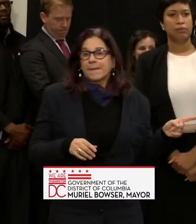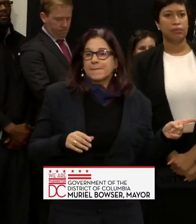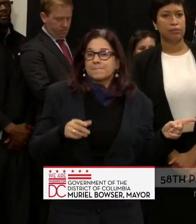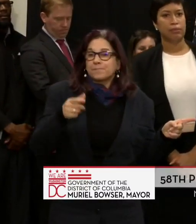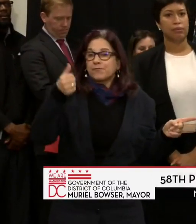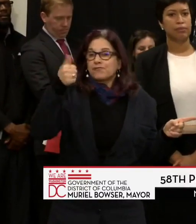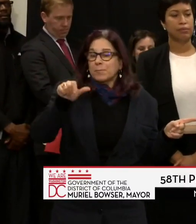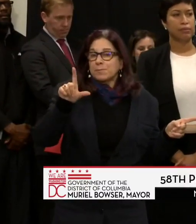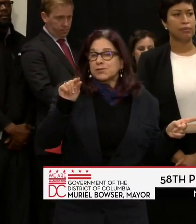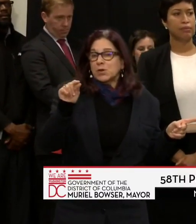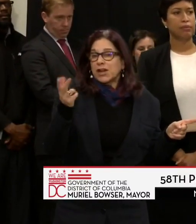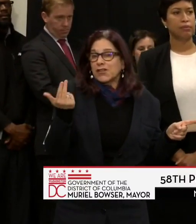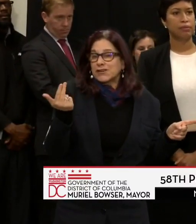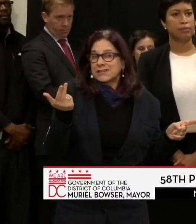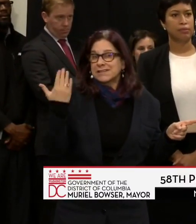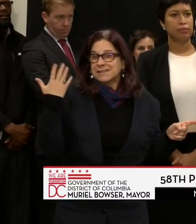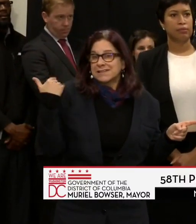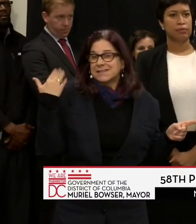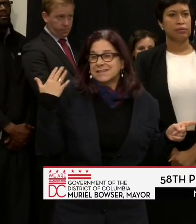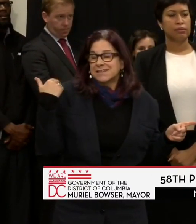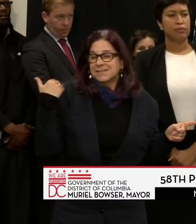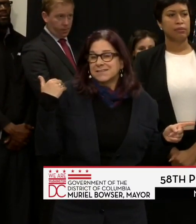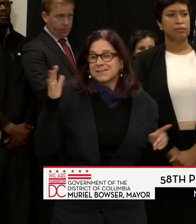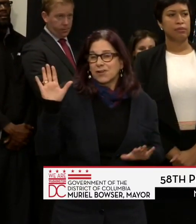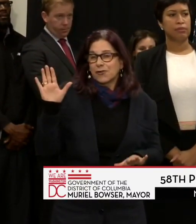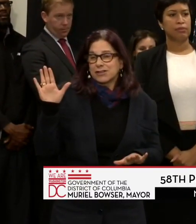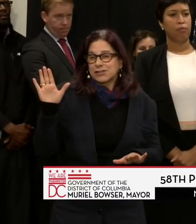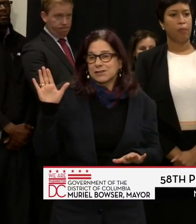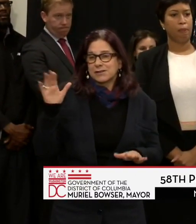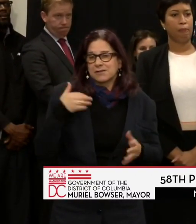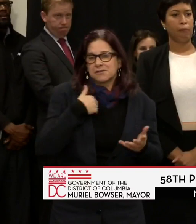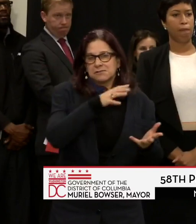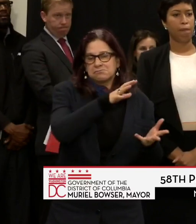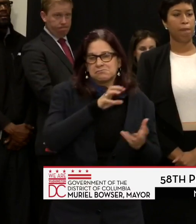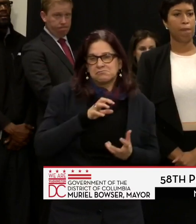INAUGURATION, WE RECEIVED A LINE ITEM IN THE PRESIDENT'S BUDGET